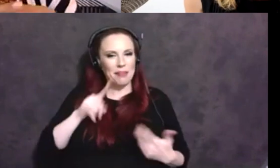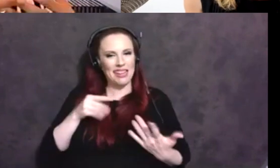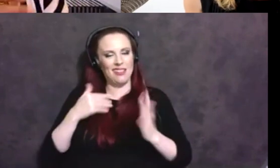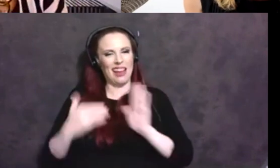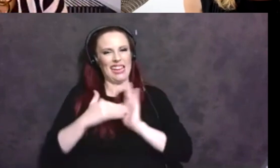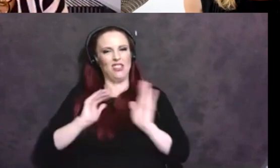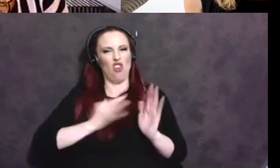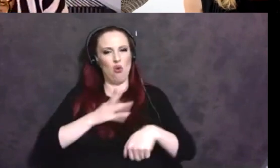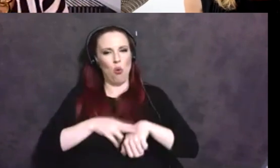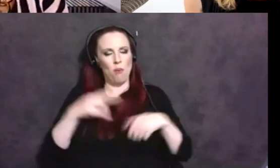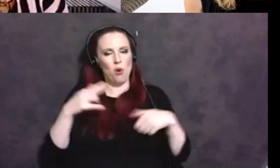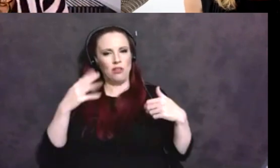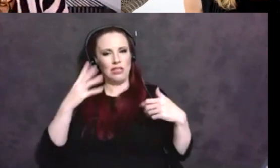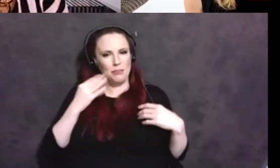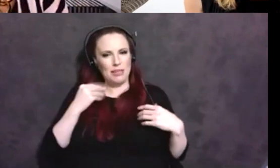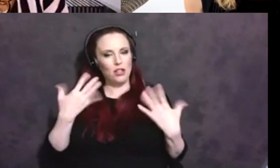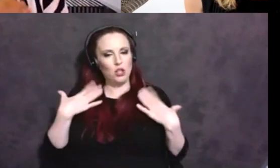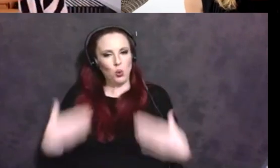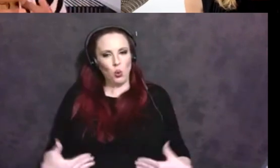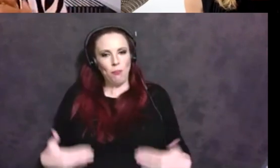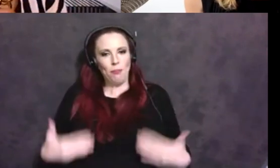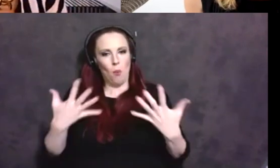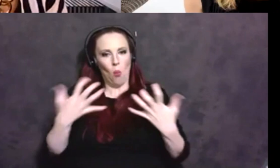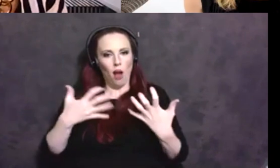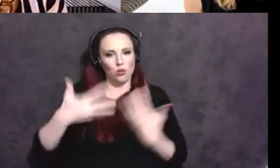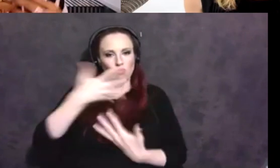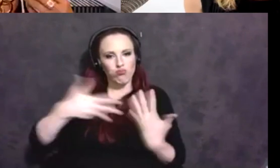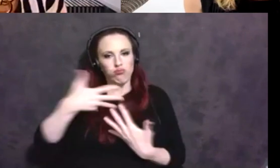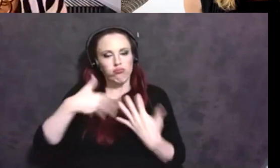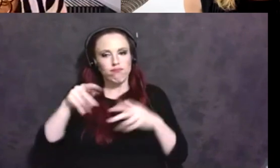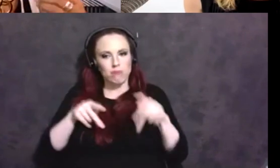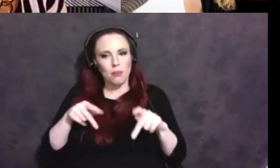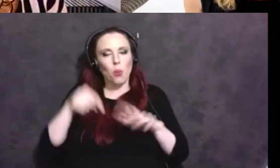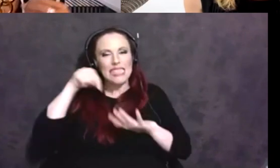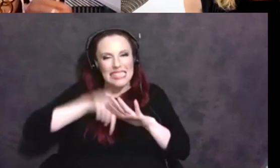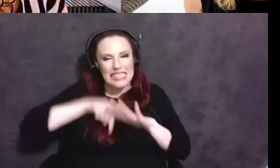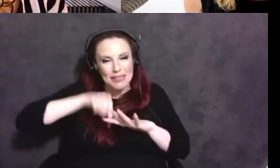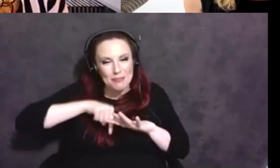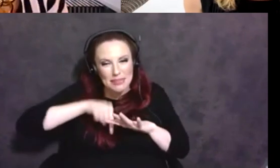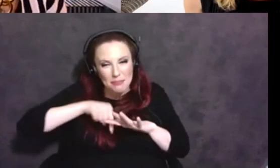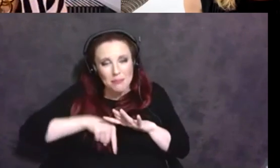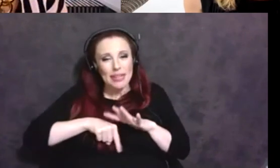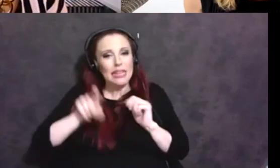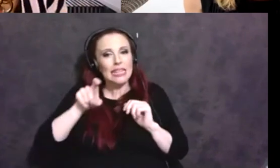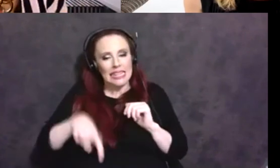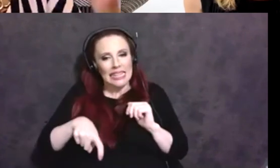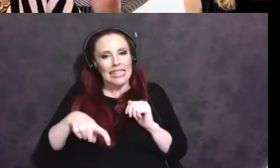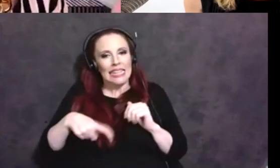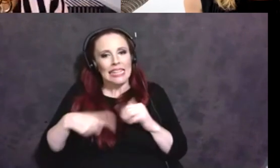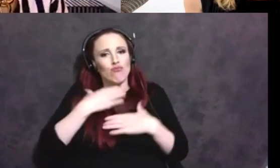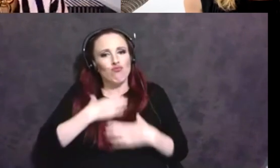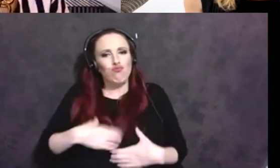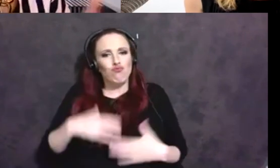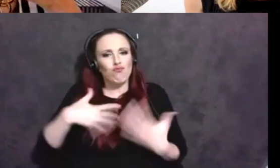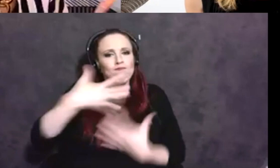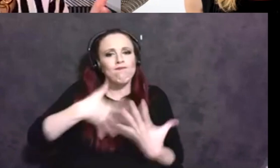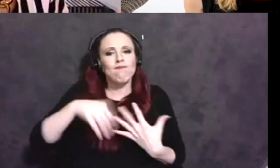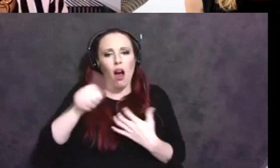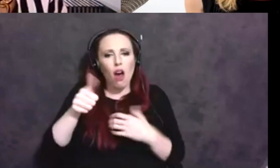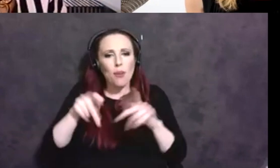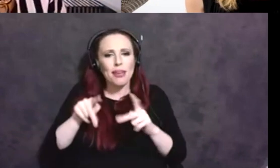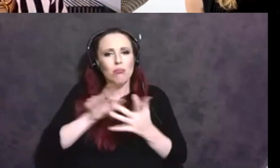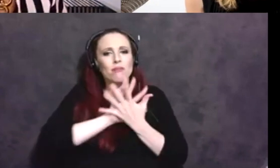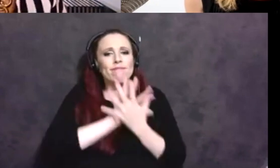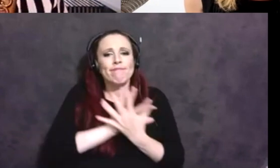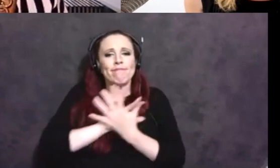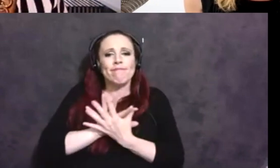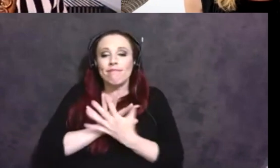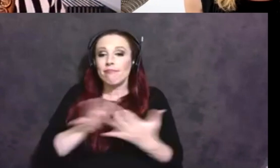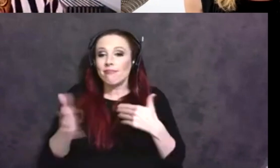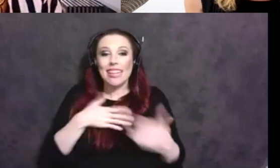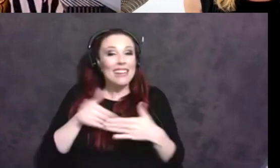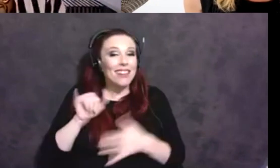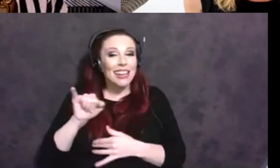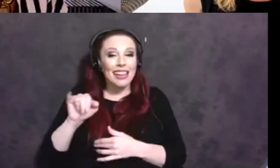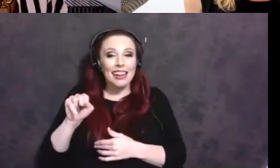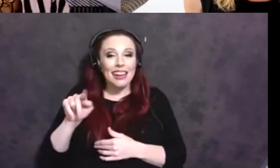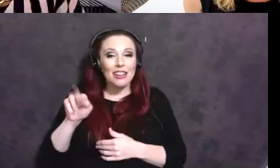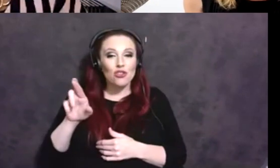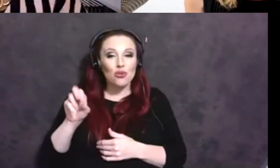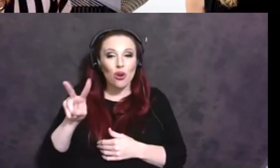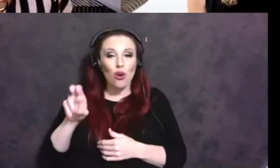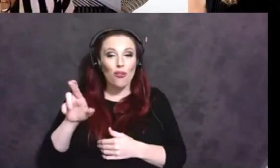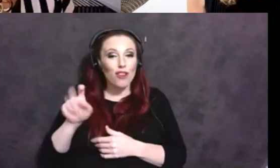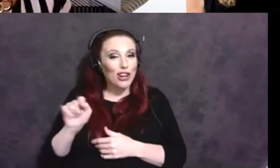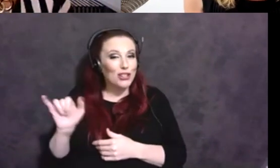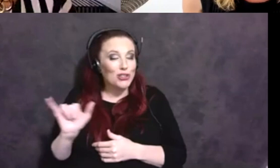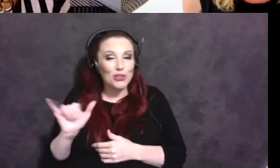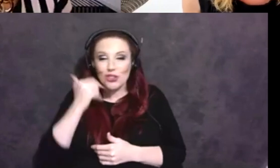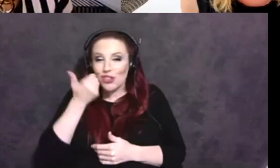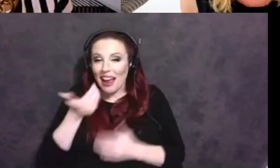with physical distancing. First of all, it is antithetical. As human beings, we deeply